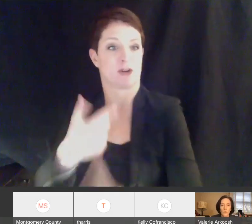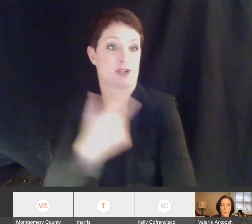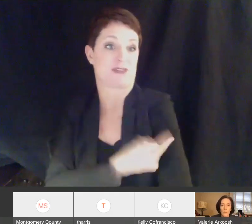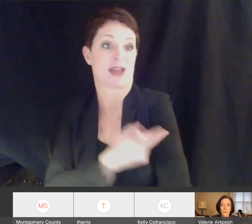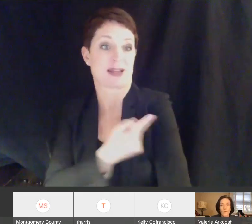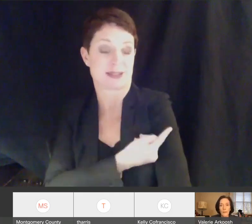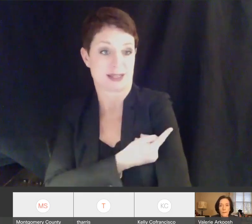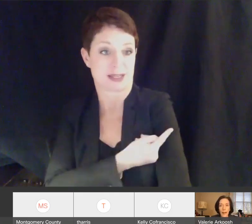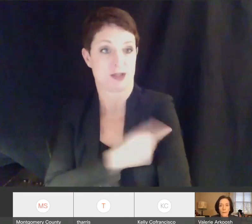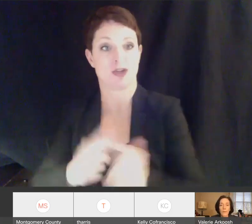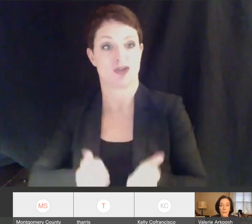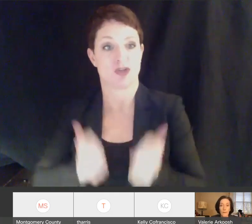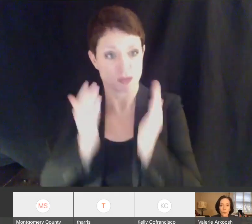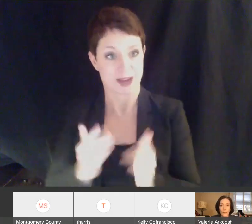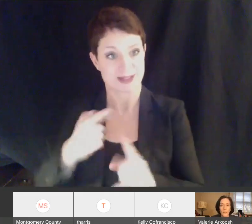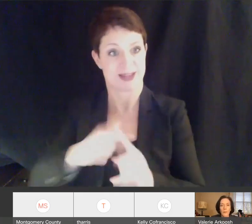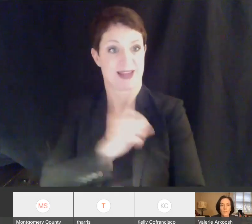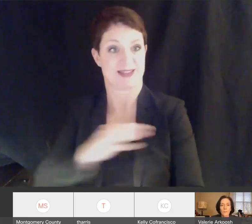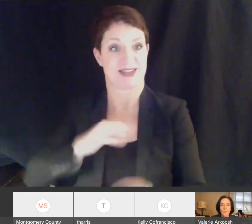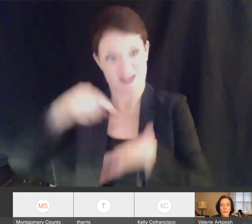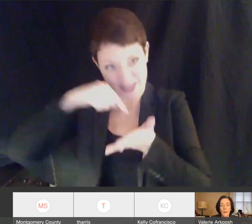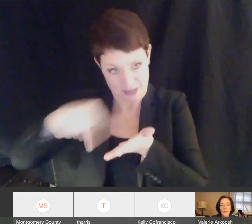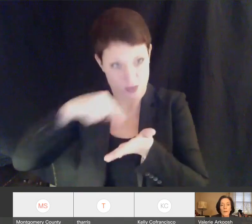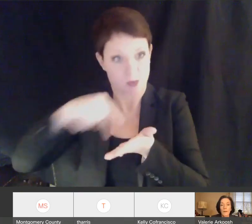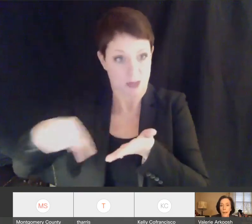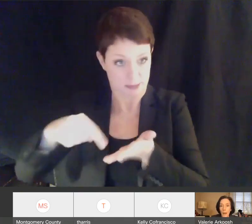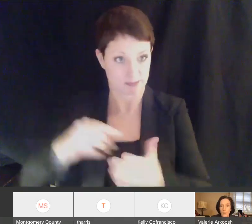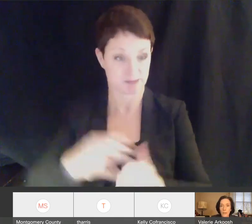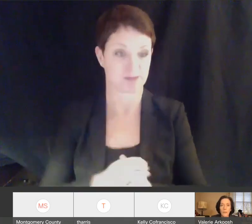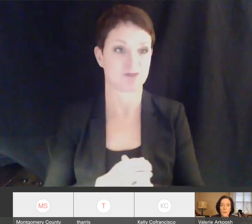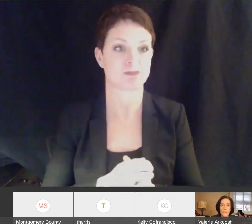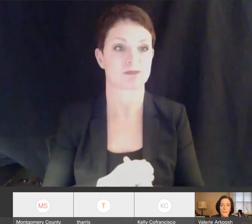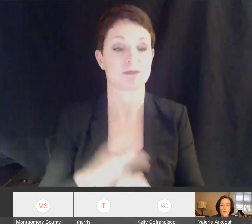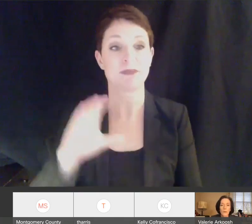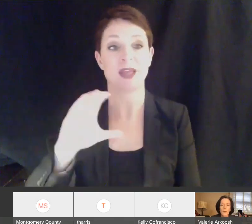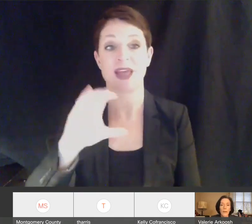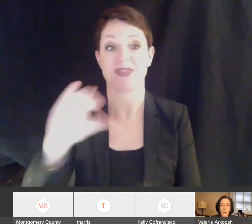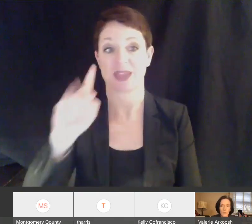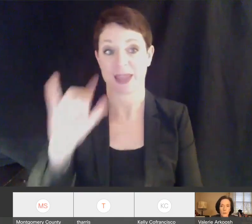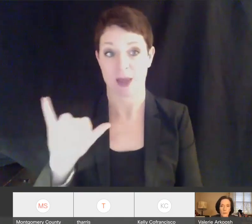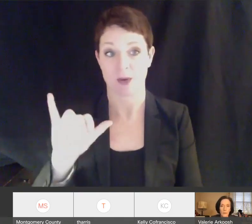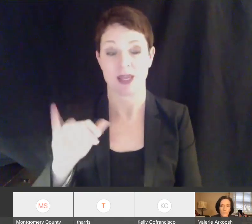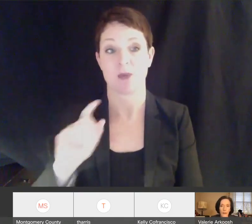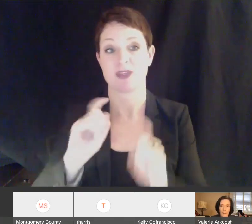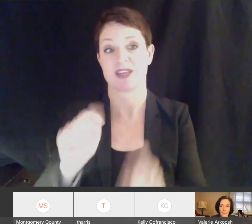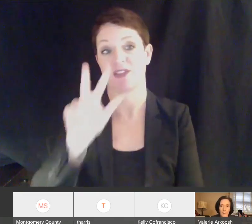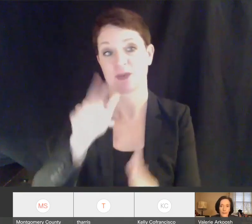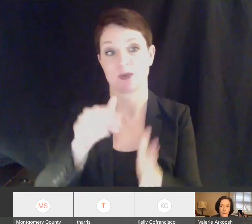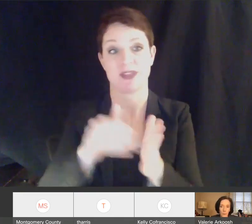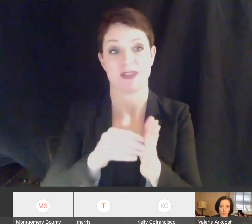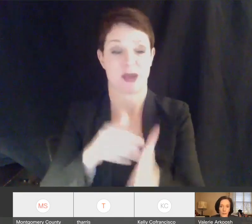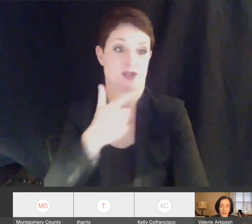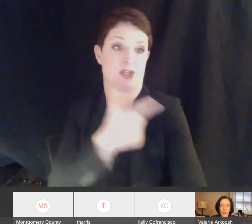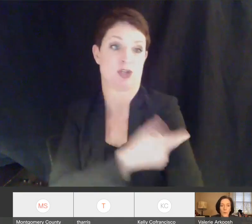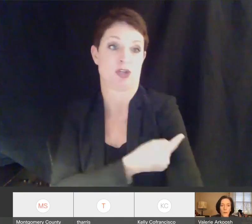to residents and staff this week. The County received 3,000 doses of vaccine this week,